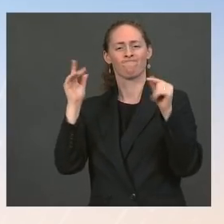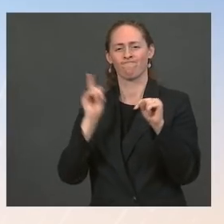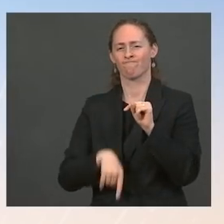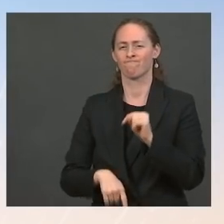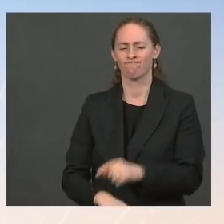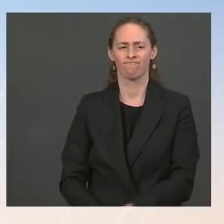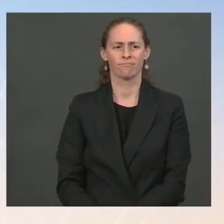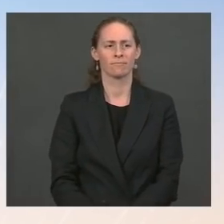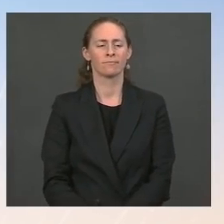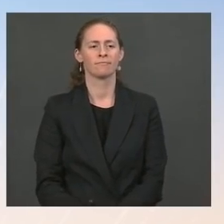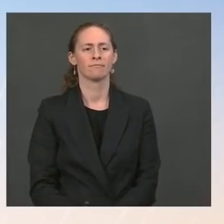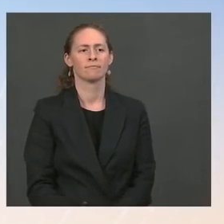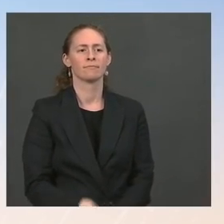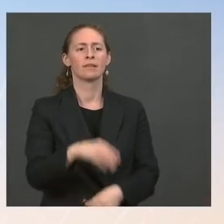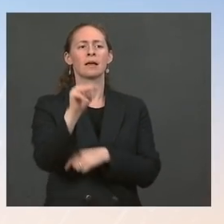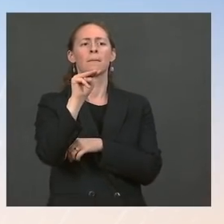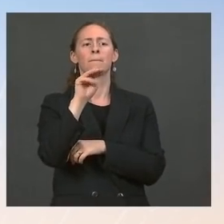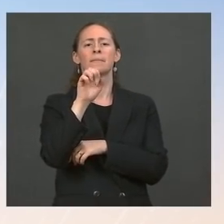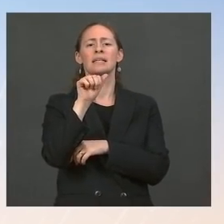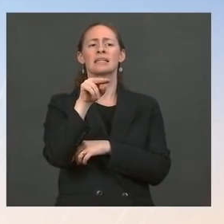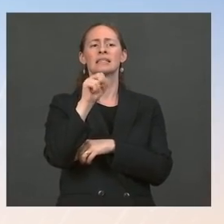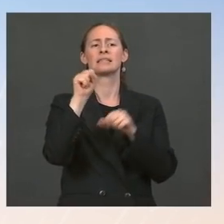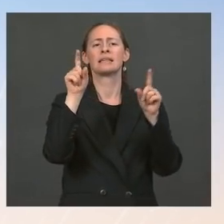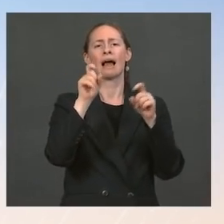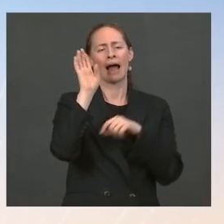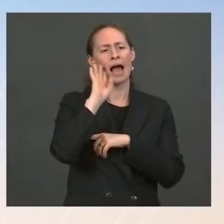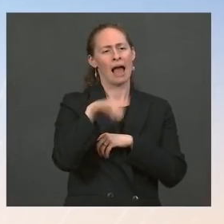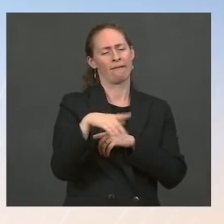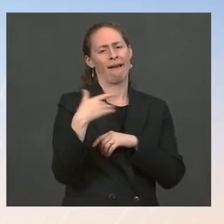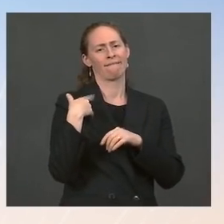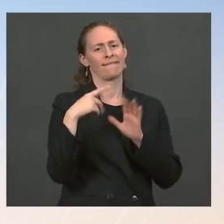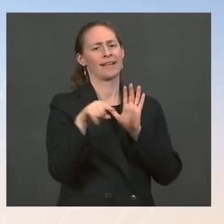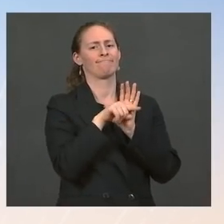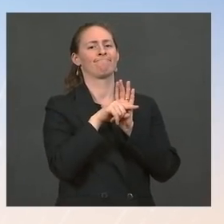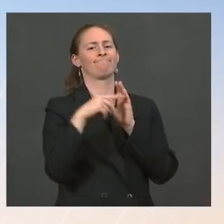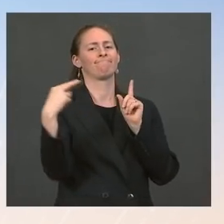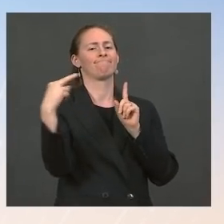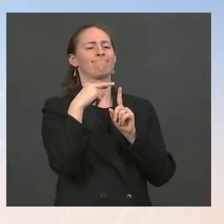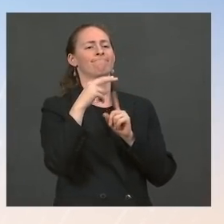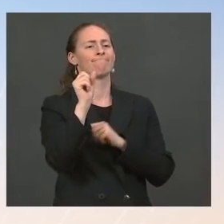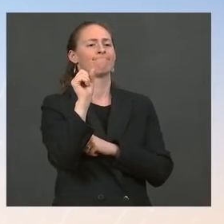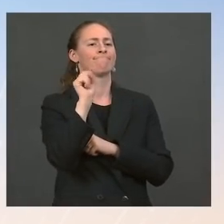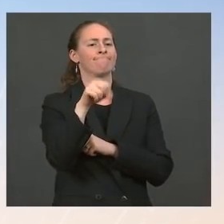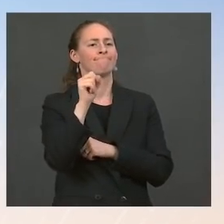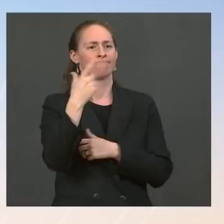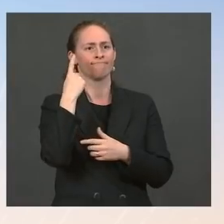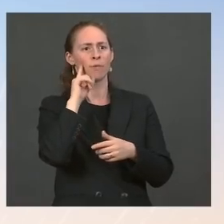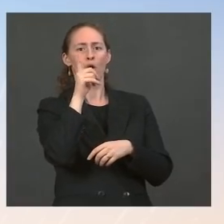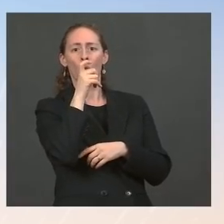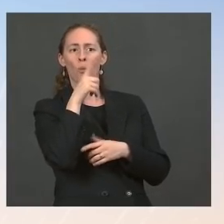always has a bad connotation. And what we're really talking about here is a cap on income. So, we're talking about targeting